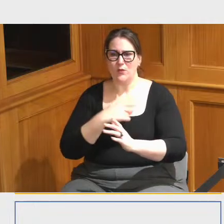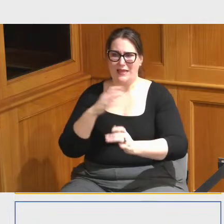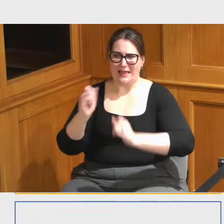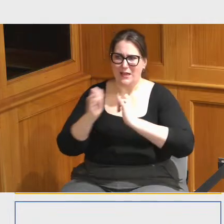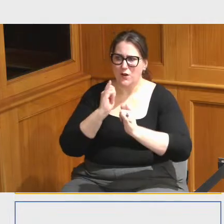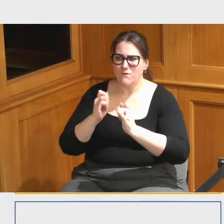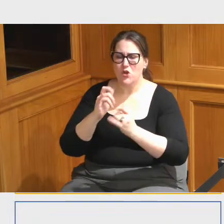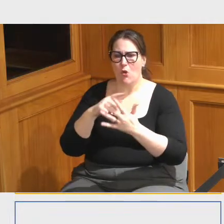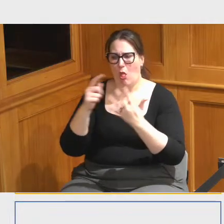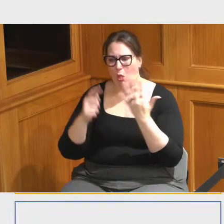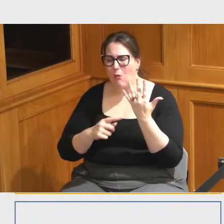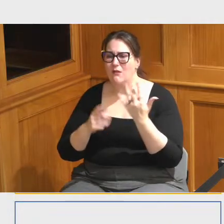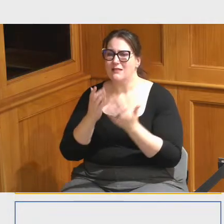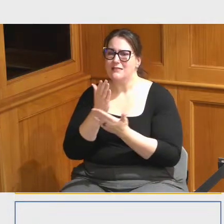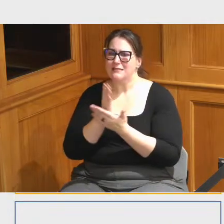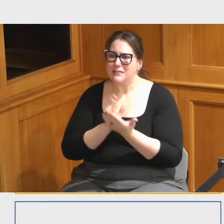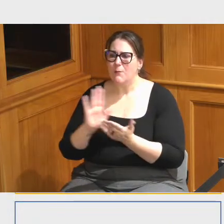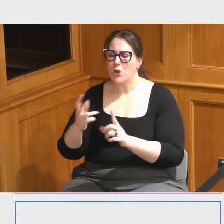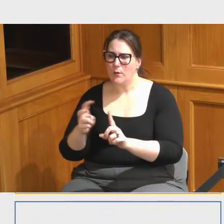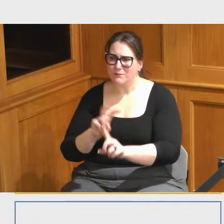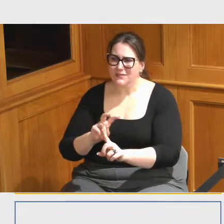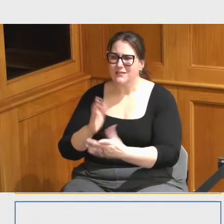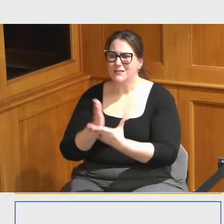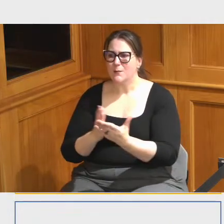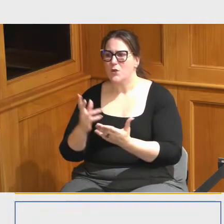are some of the dynamics, what are some of the inputs, what are some of the assumptions we should